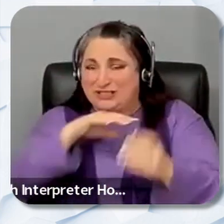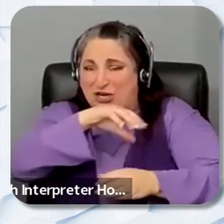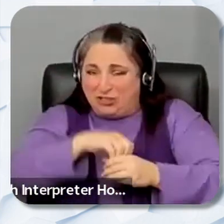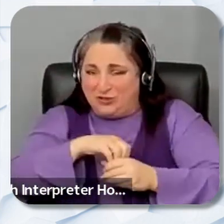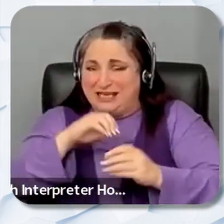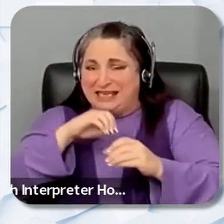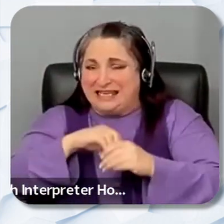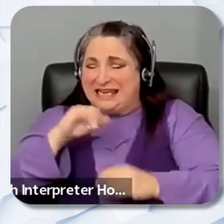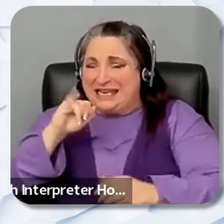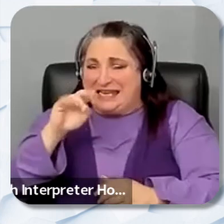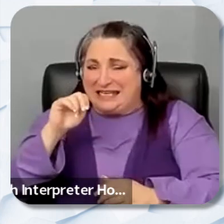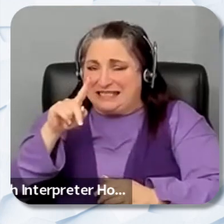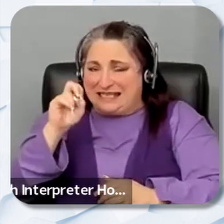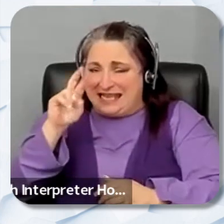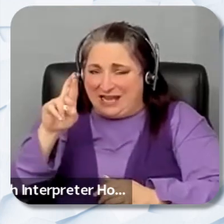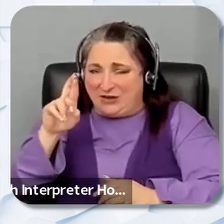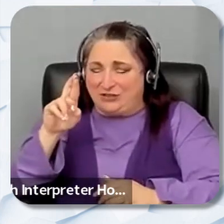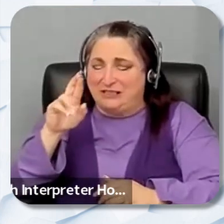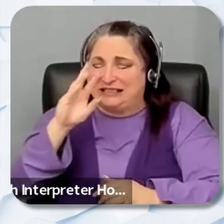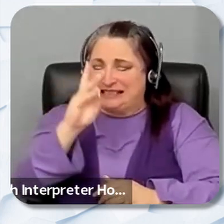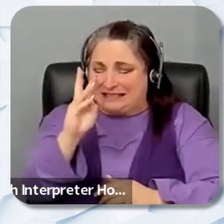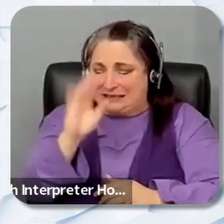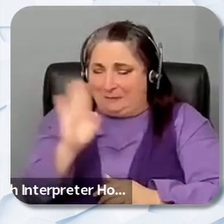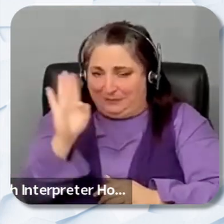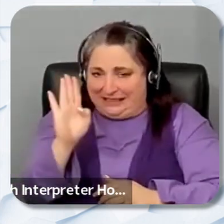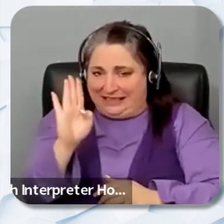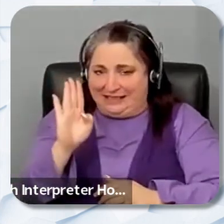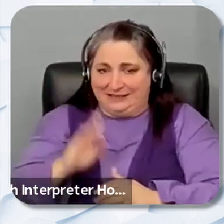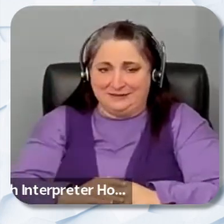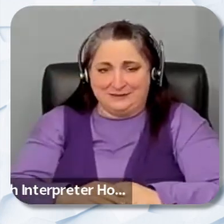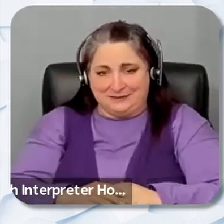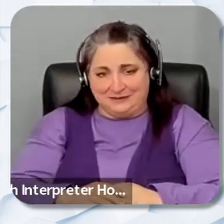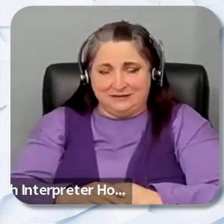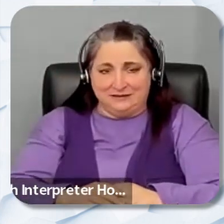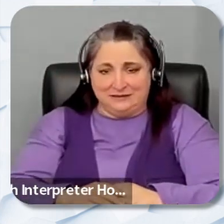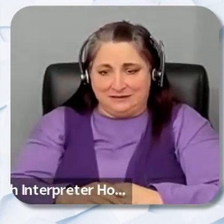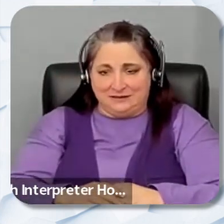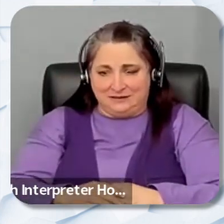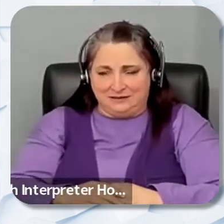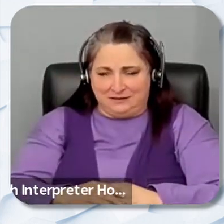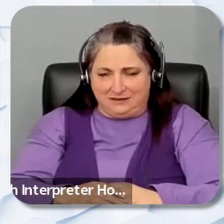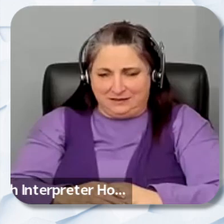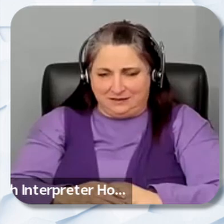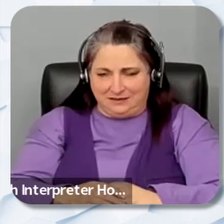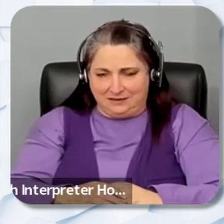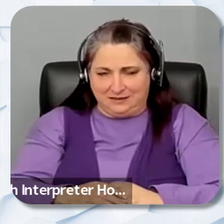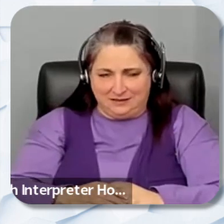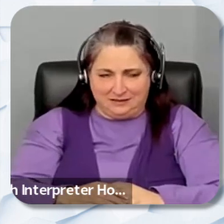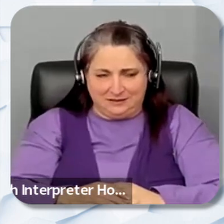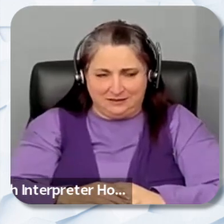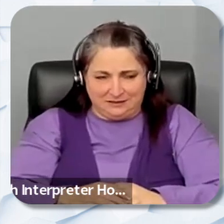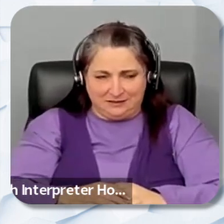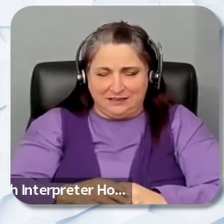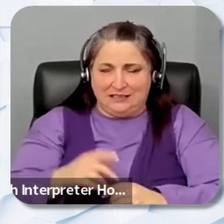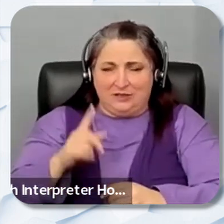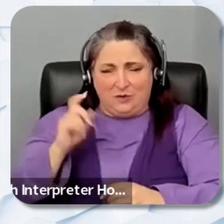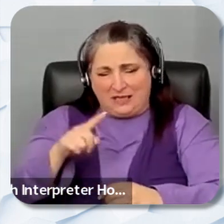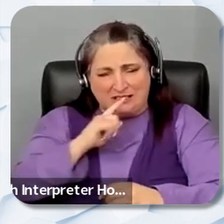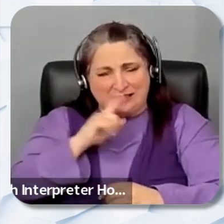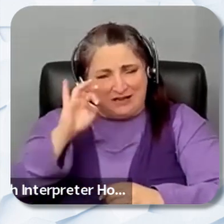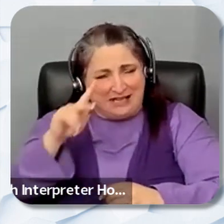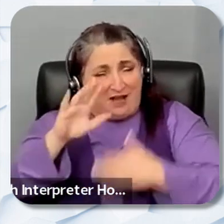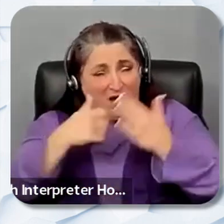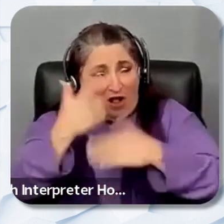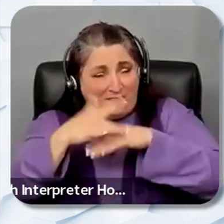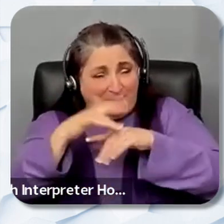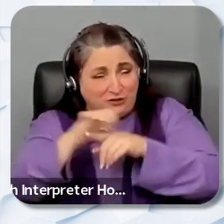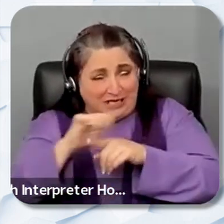6b. Is there a link of all the available trainings on the CDE website. Yes, on the CIM website,